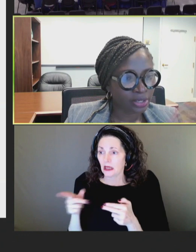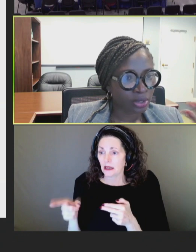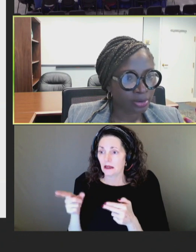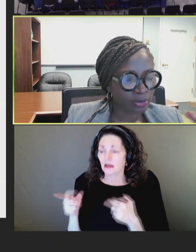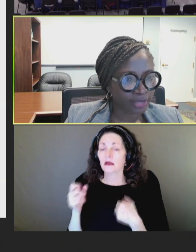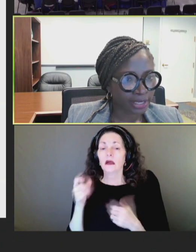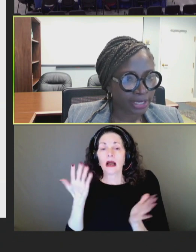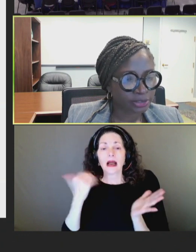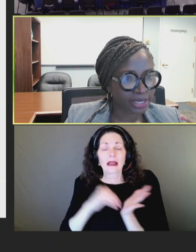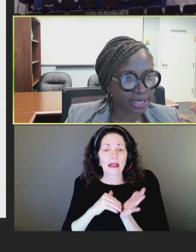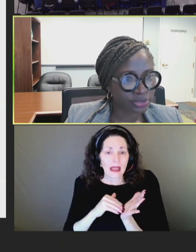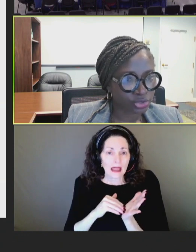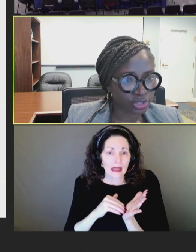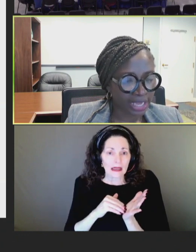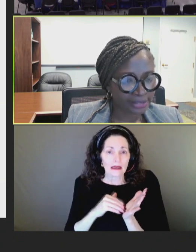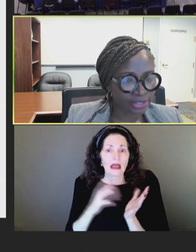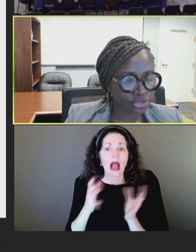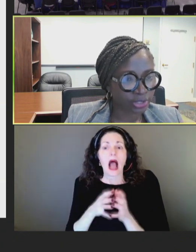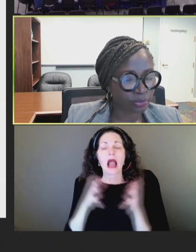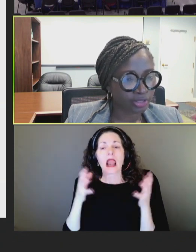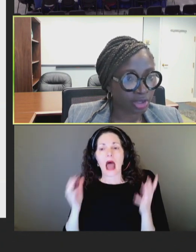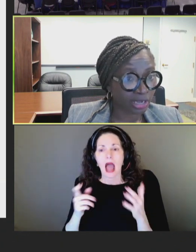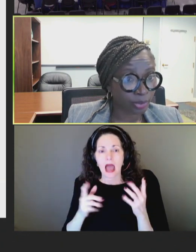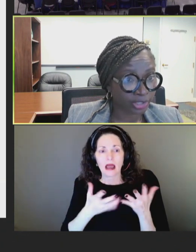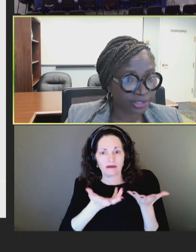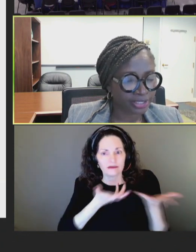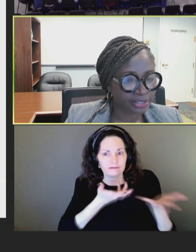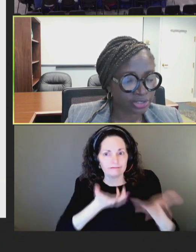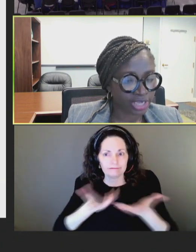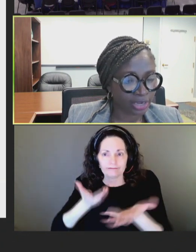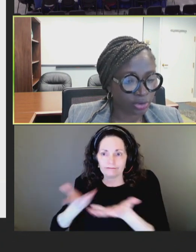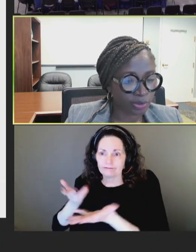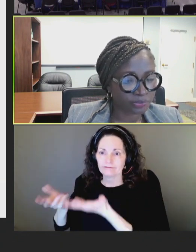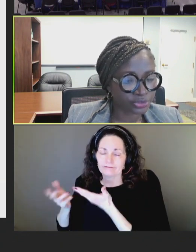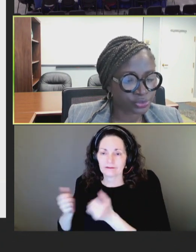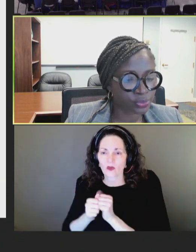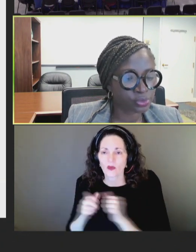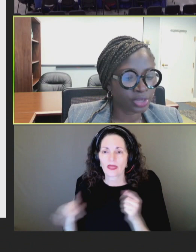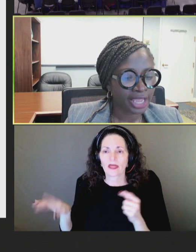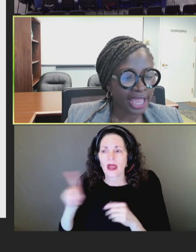a lot of engagement and socialization with our partners, the Chicago Public School,